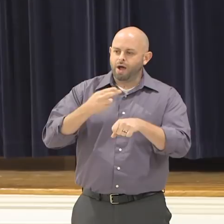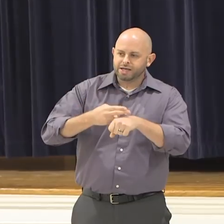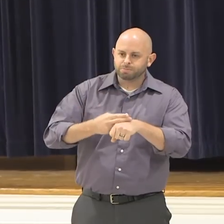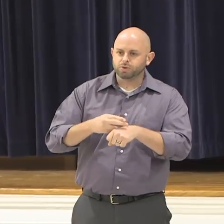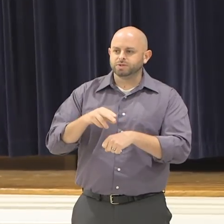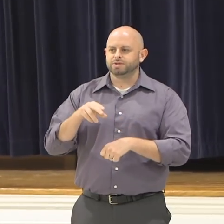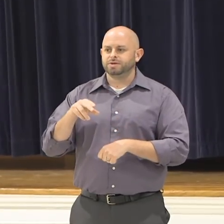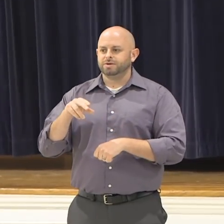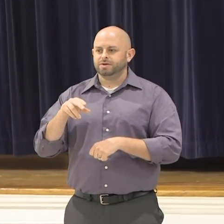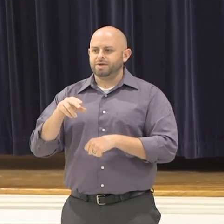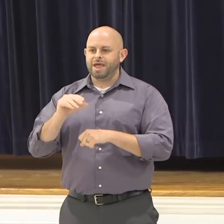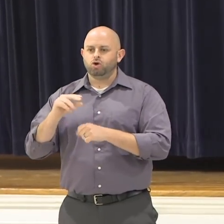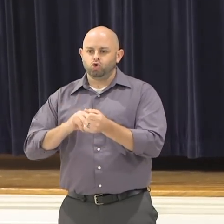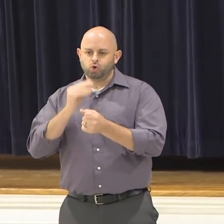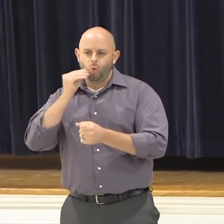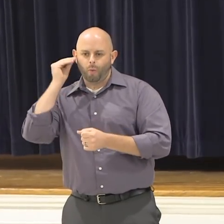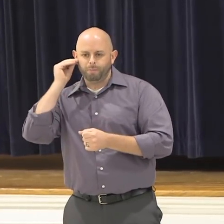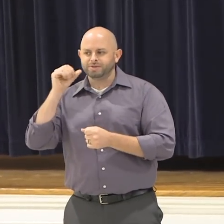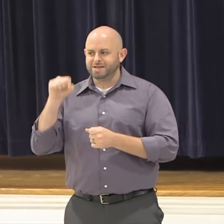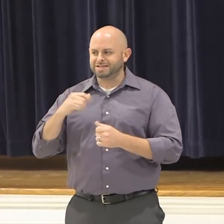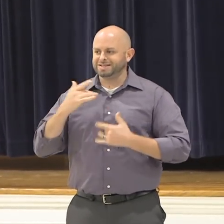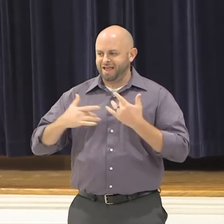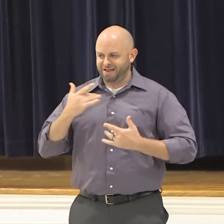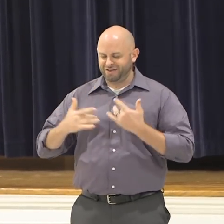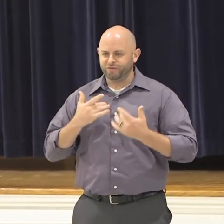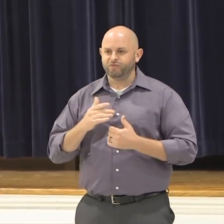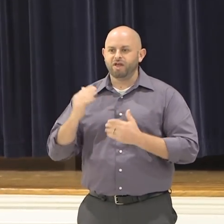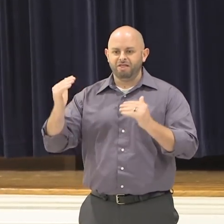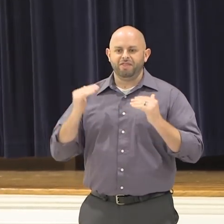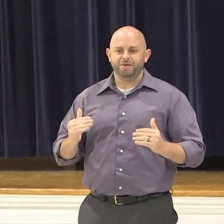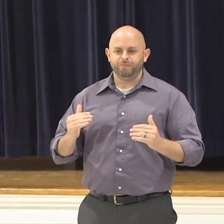nursing homes yes exciting ok then all right